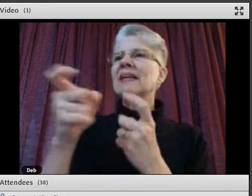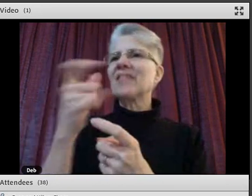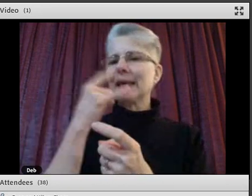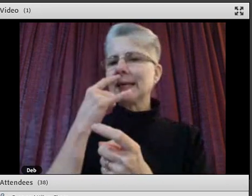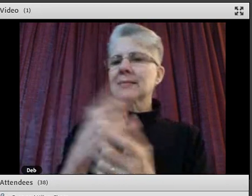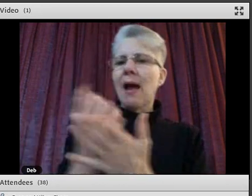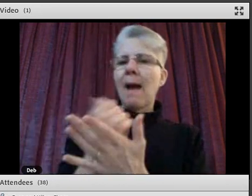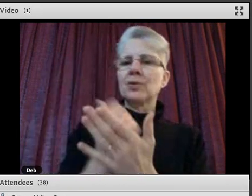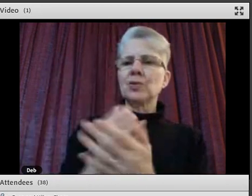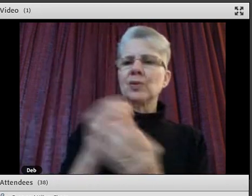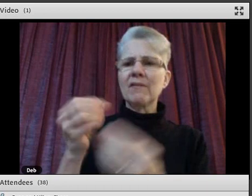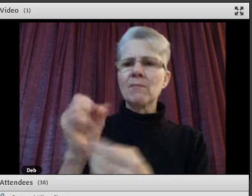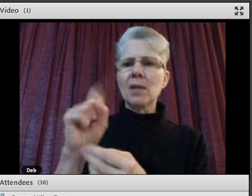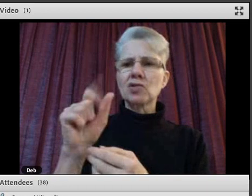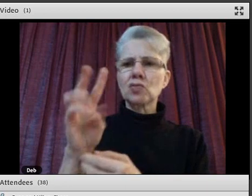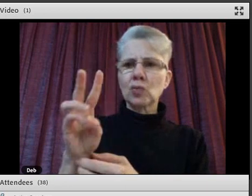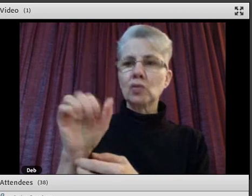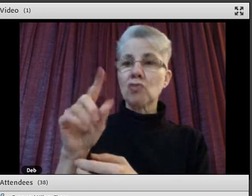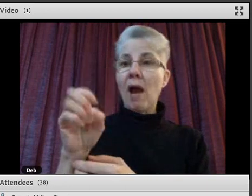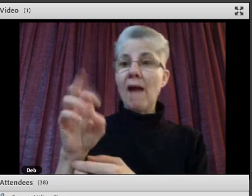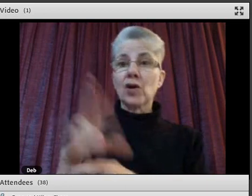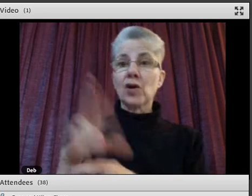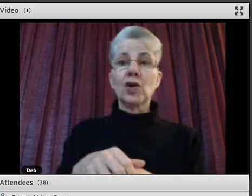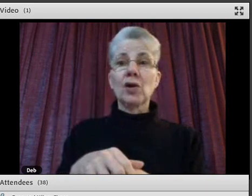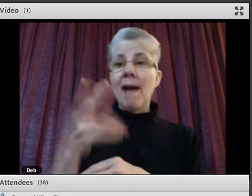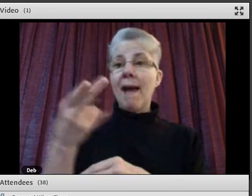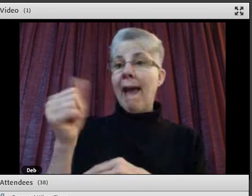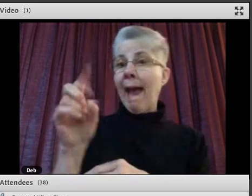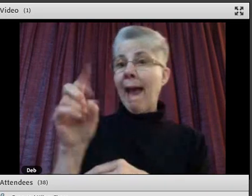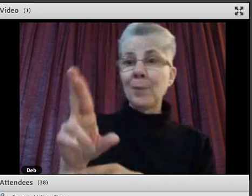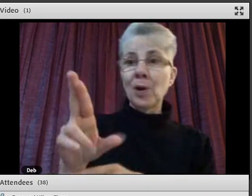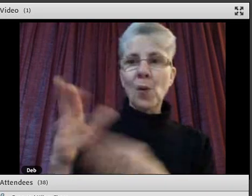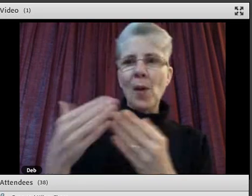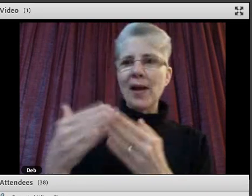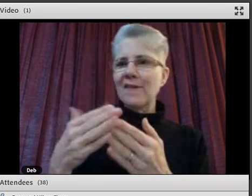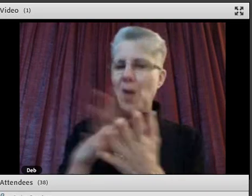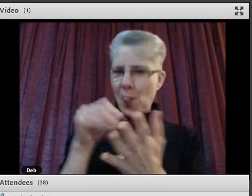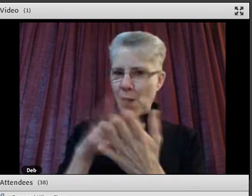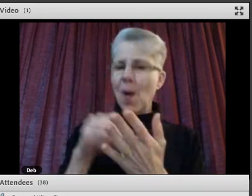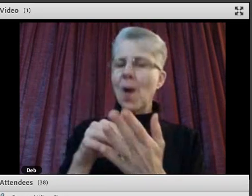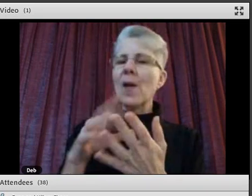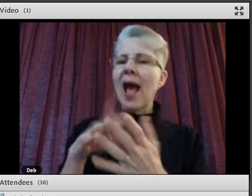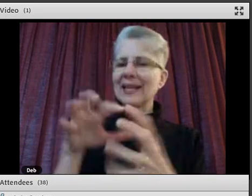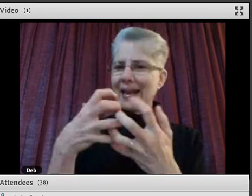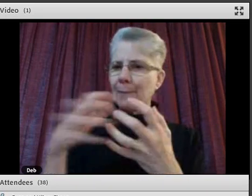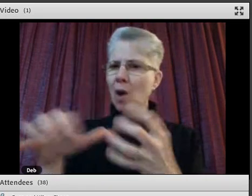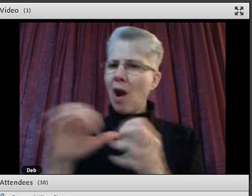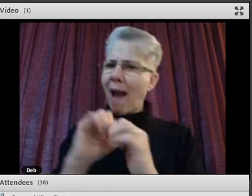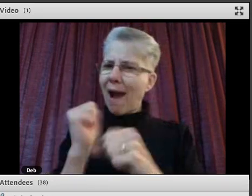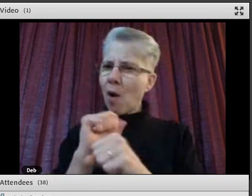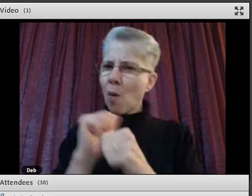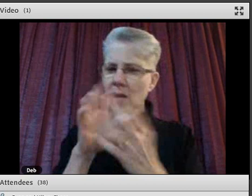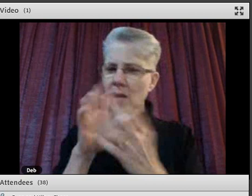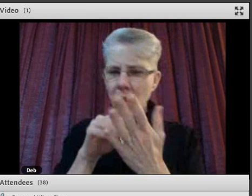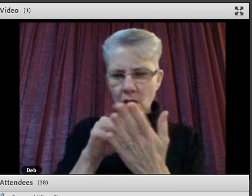give them an opportunity to just kind of take these things apart to see how they work. It's amazing what kids can learn just by breaking stuff.